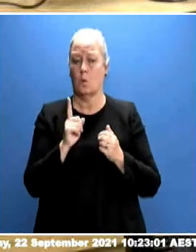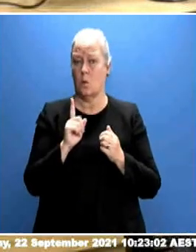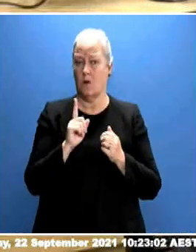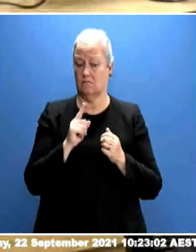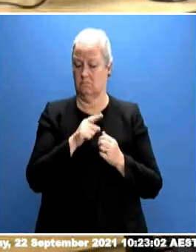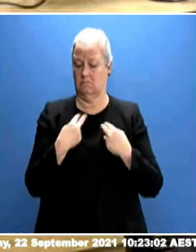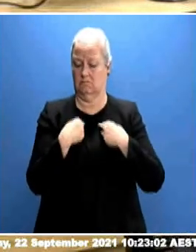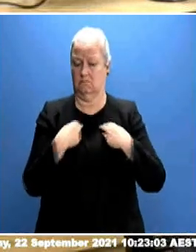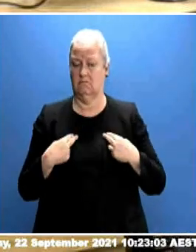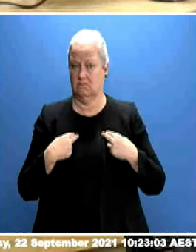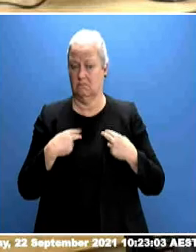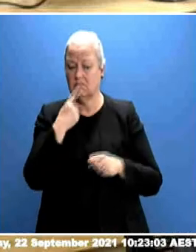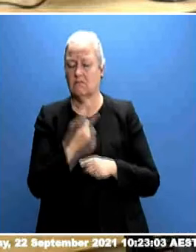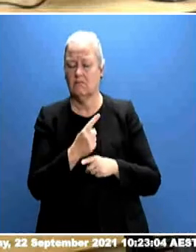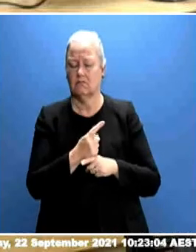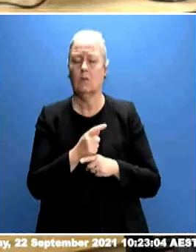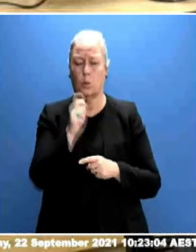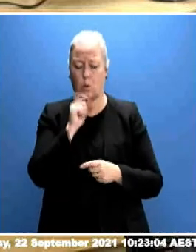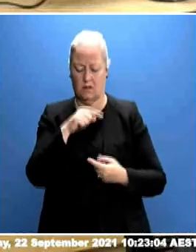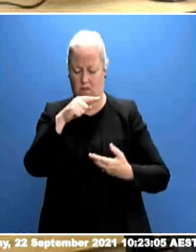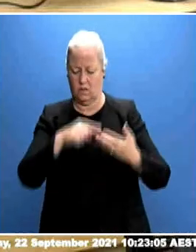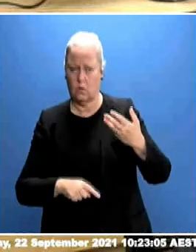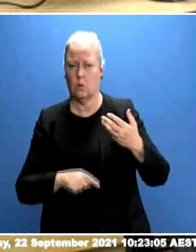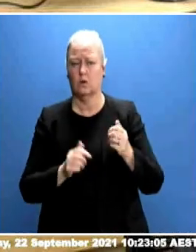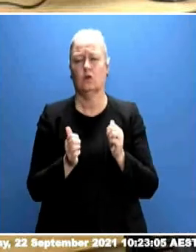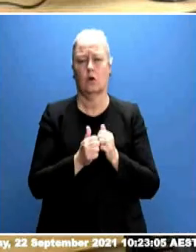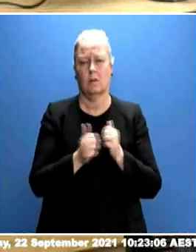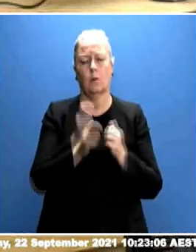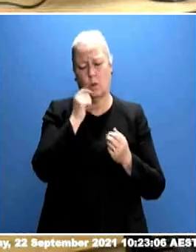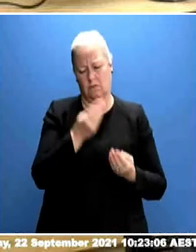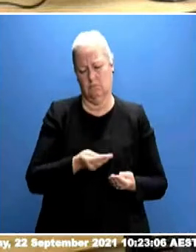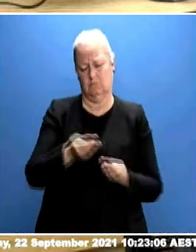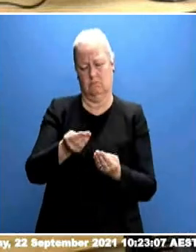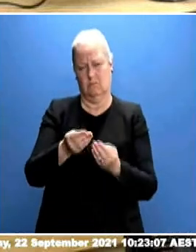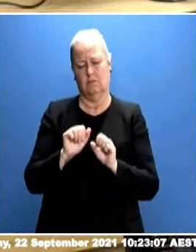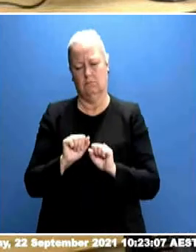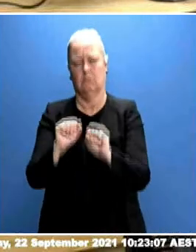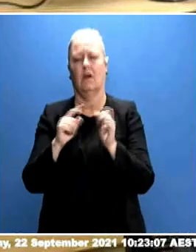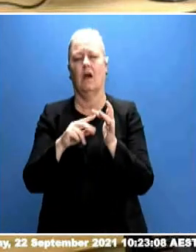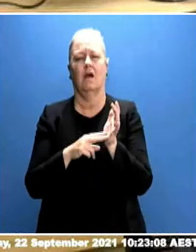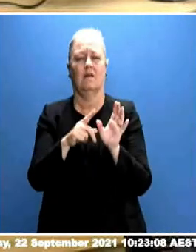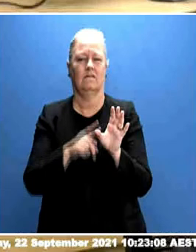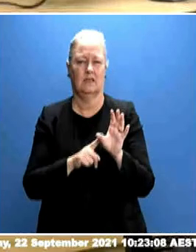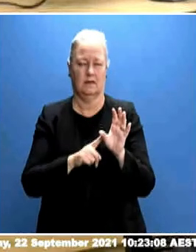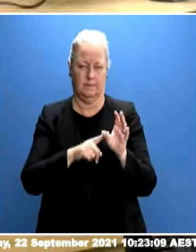to, they will be admitted on the same basis as Ivy's statement. Thank you, Chair.